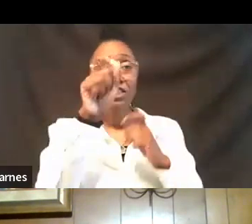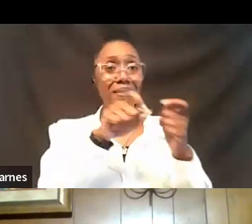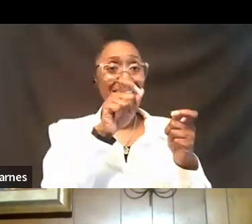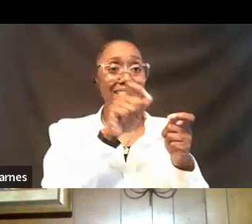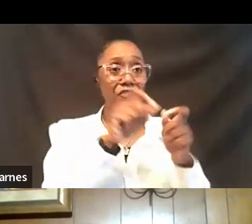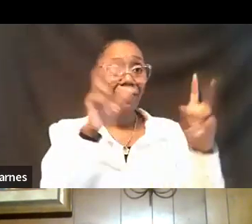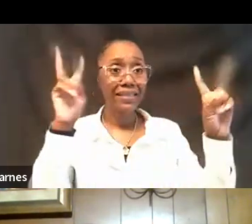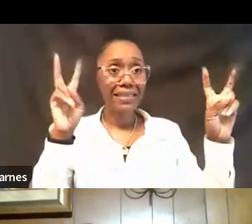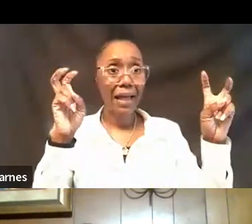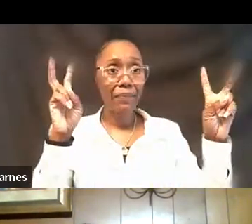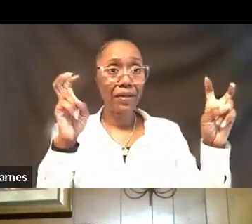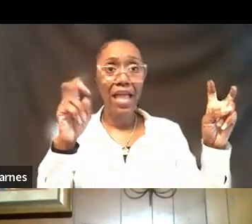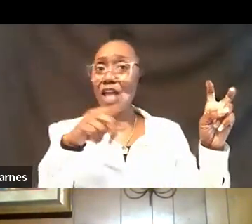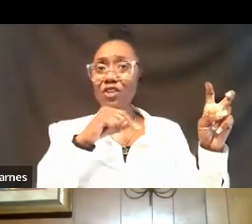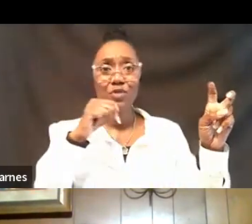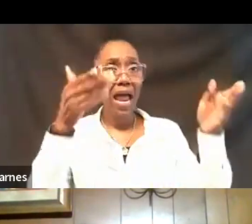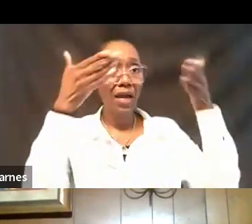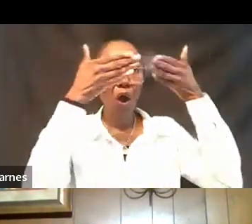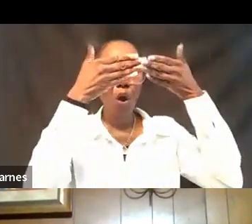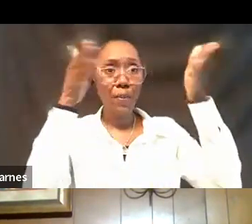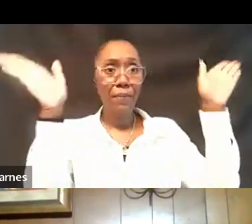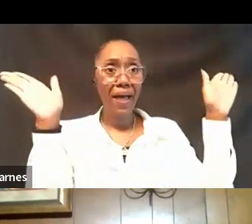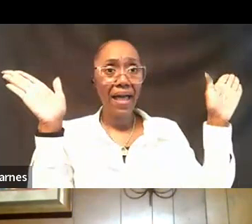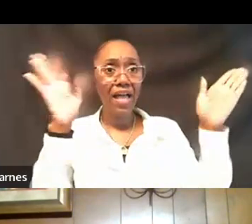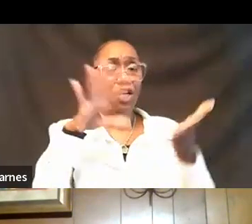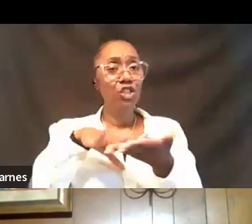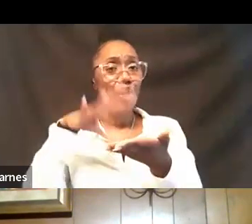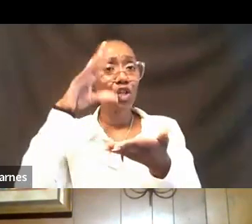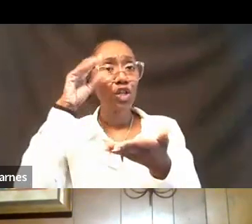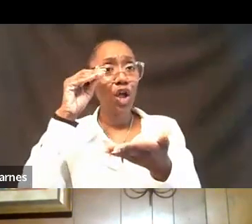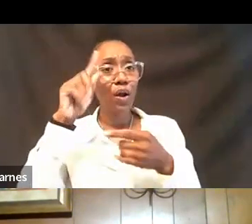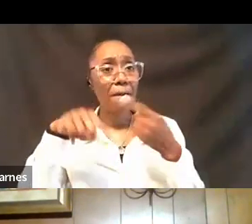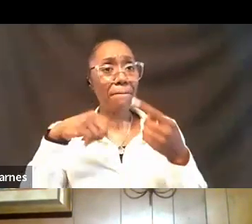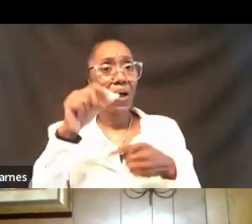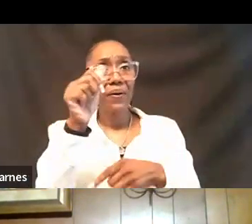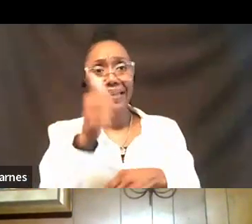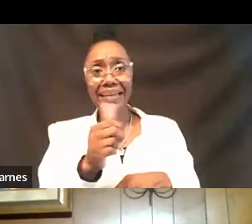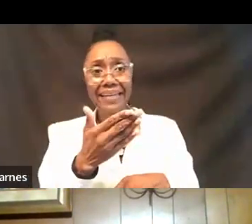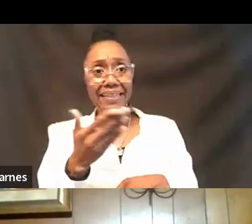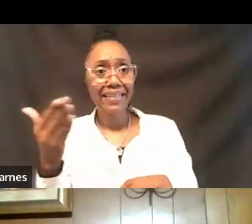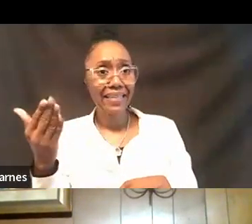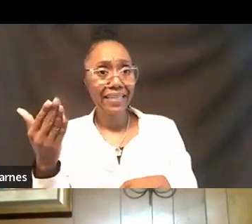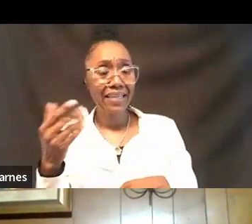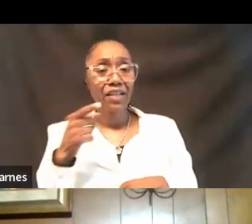And you're not open minded. To learn about Benny. Anything you're never going to You're only gonna see something one way.